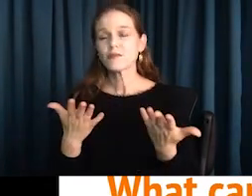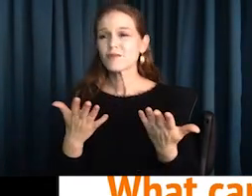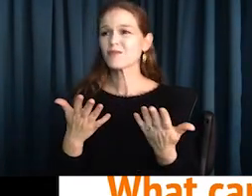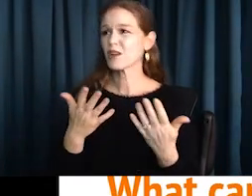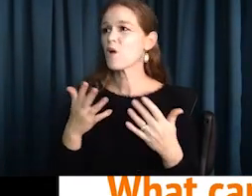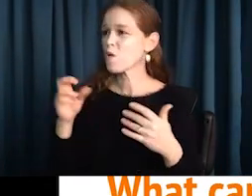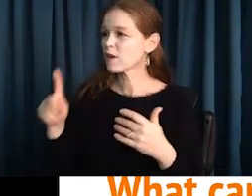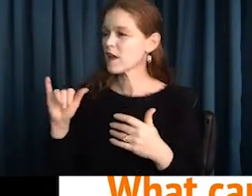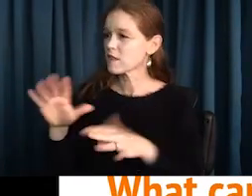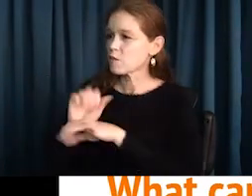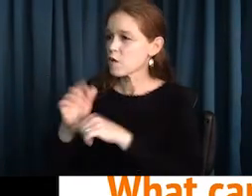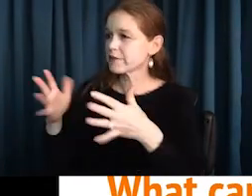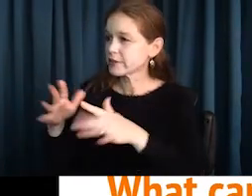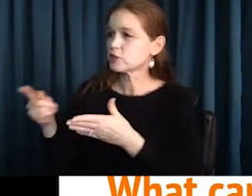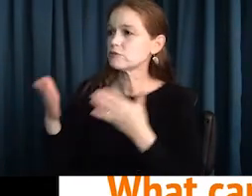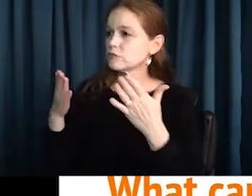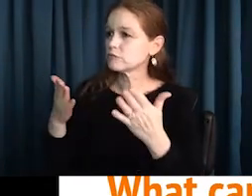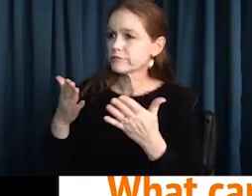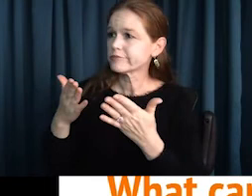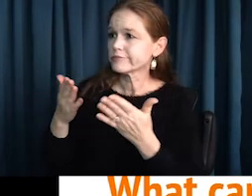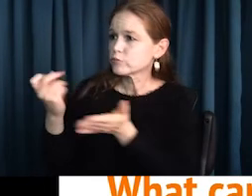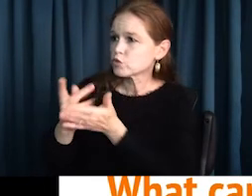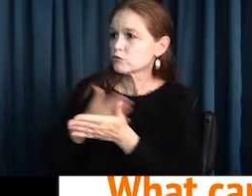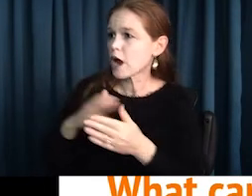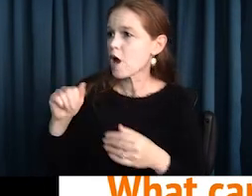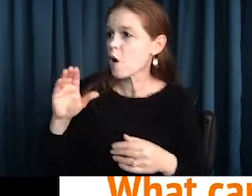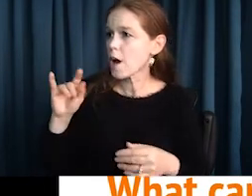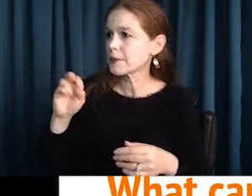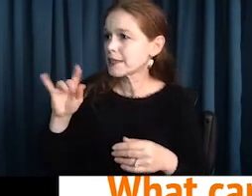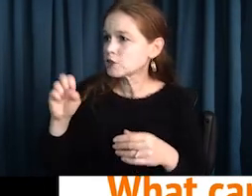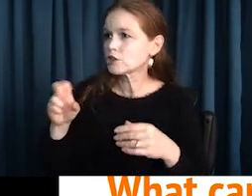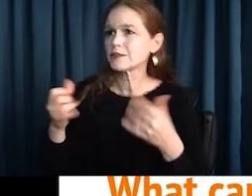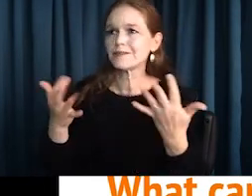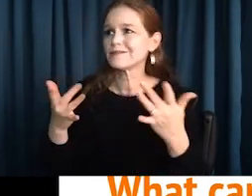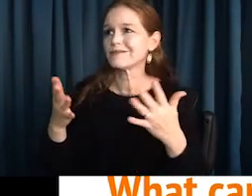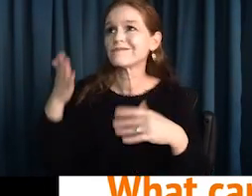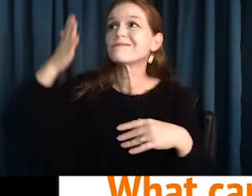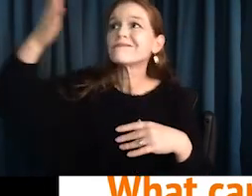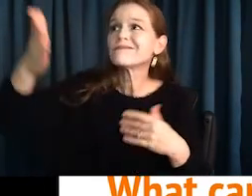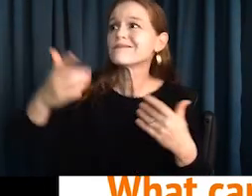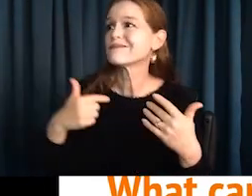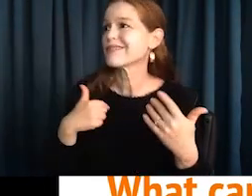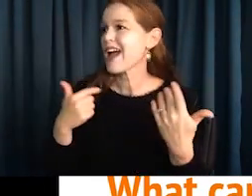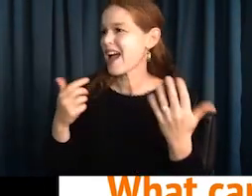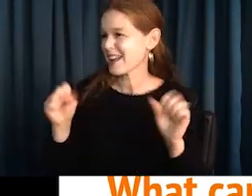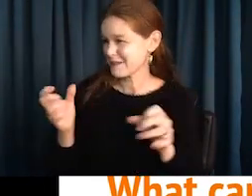appointments for? You can schedule appointments for academic counseling and personal if needed.